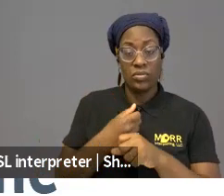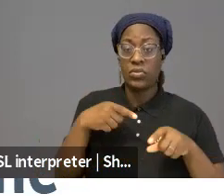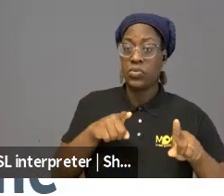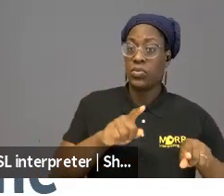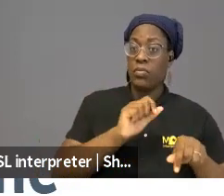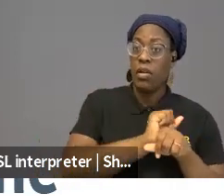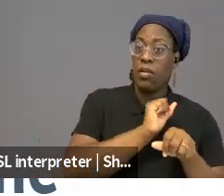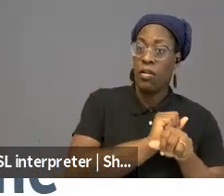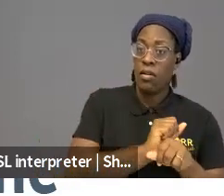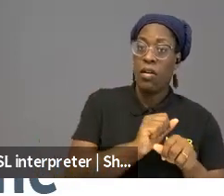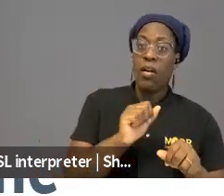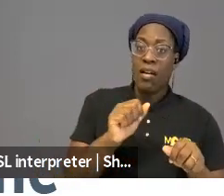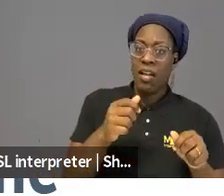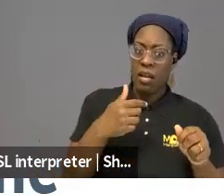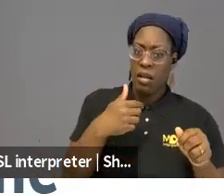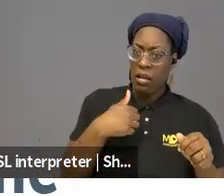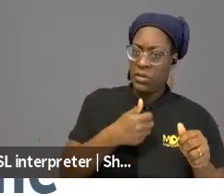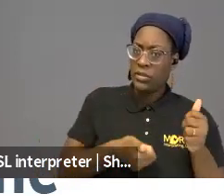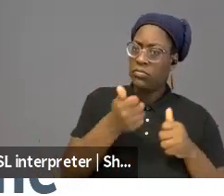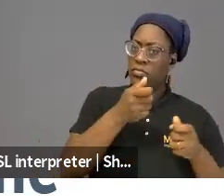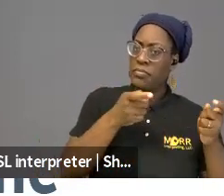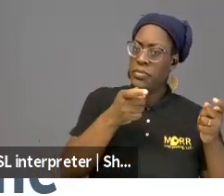as our writing center is not even in the same building so I often didn't even see